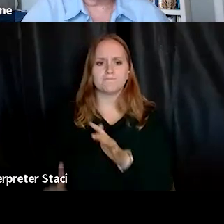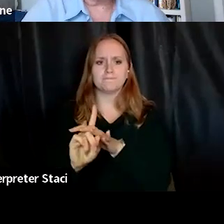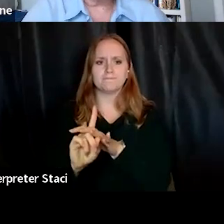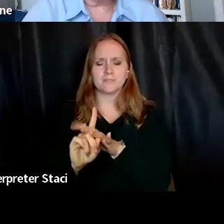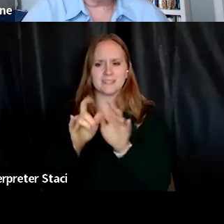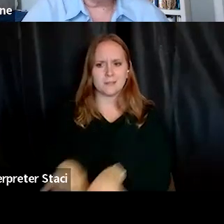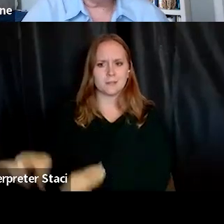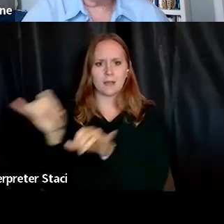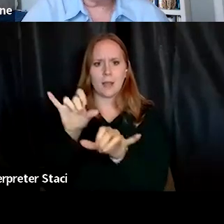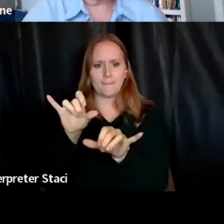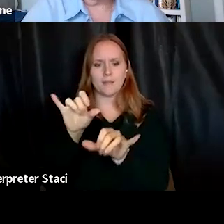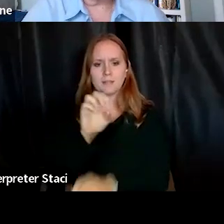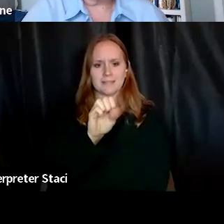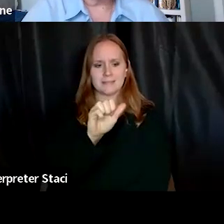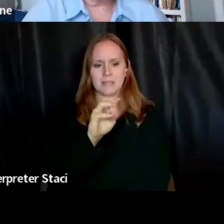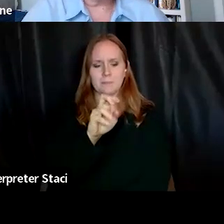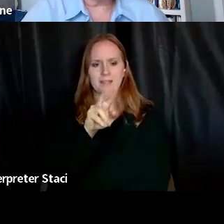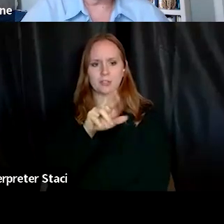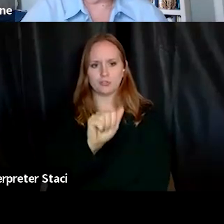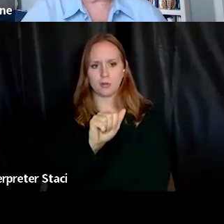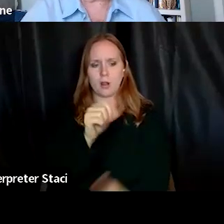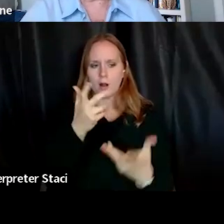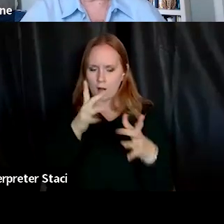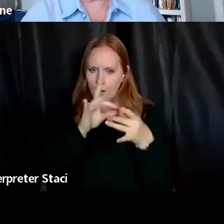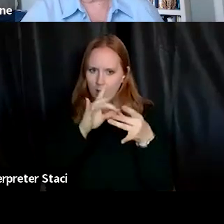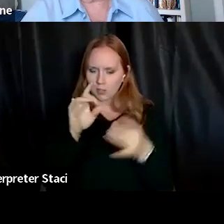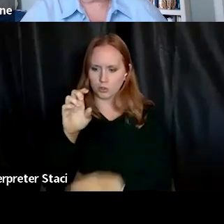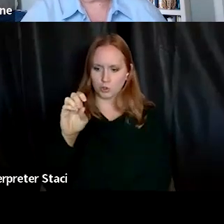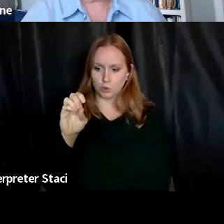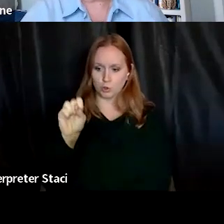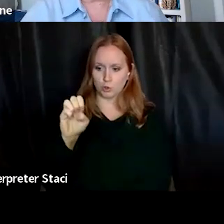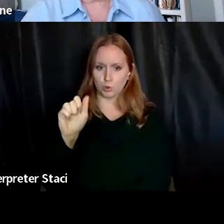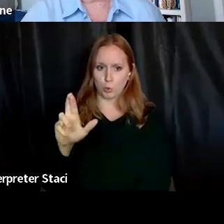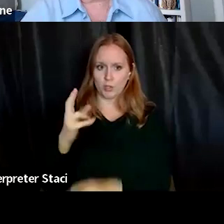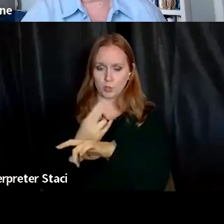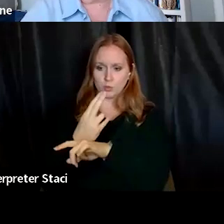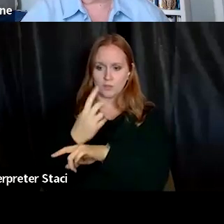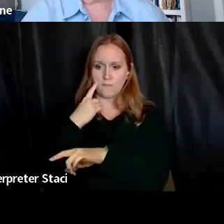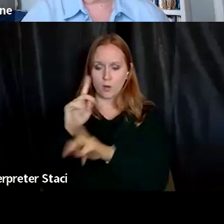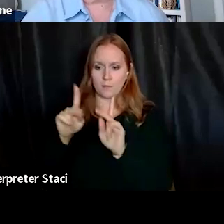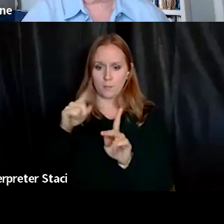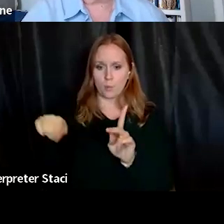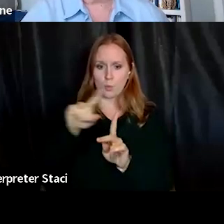'cause as Sametra said in the beginning, that SOAR is to be utilized for individuals who are homeless or at risk of homelessness.